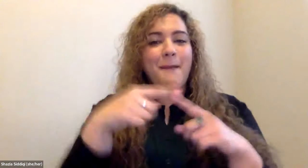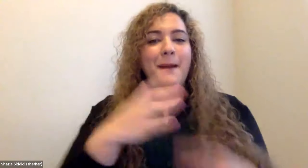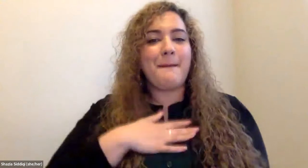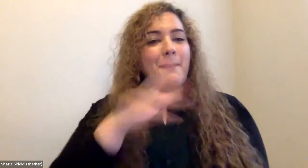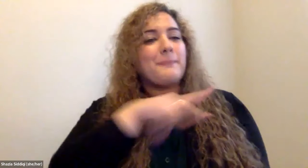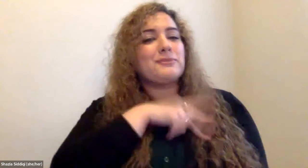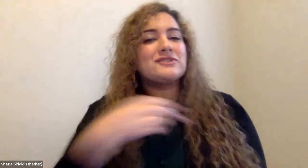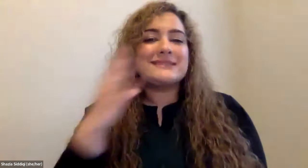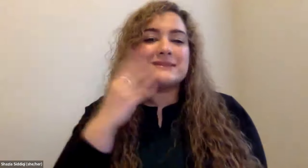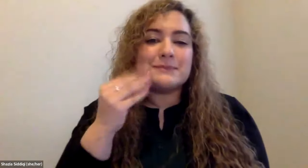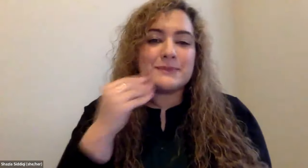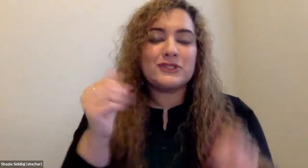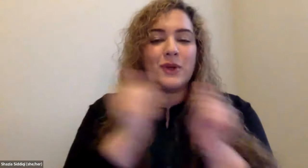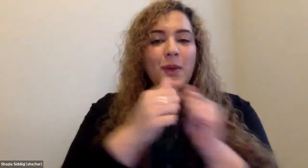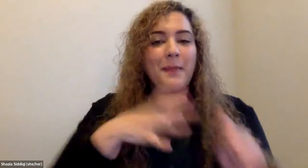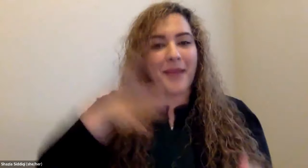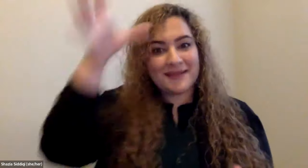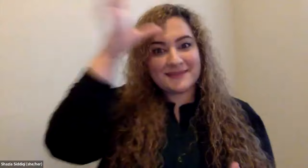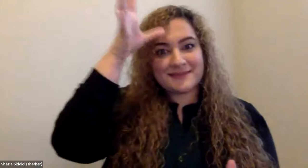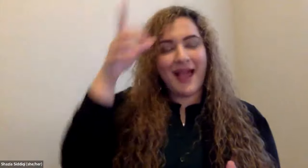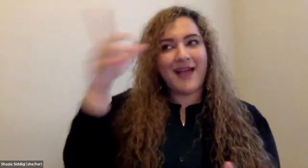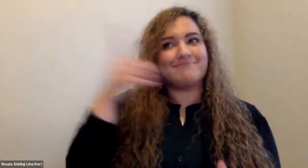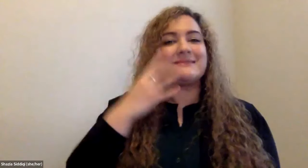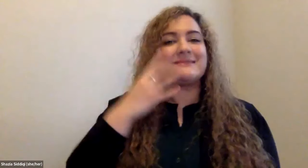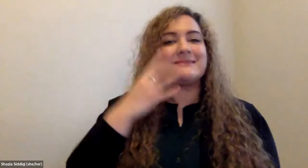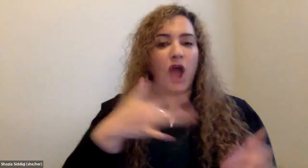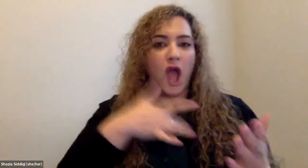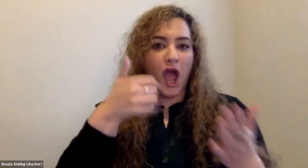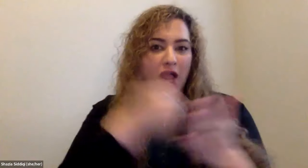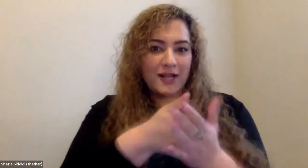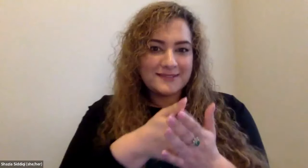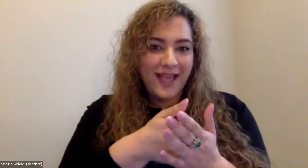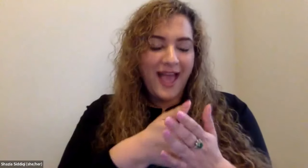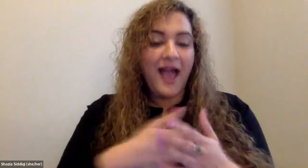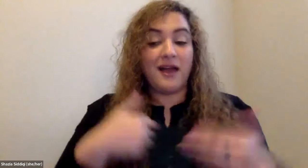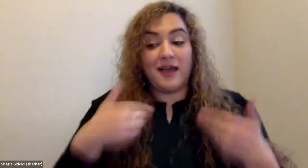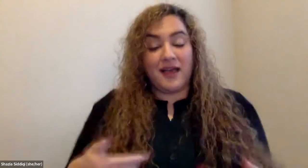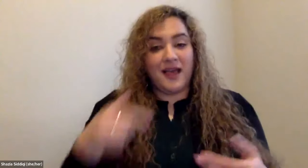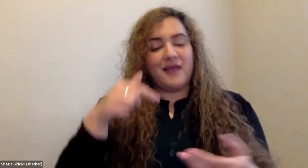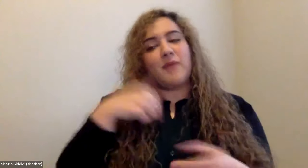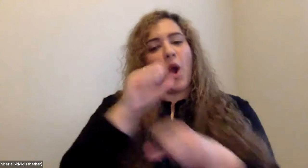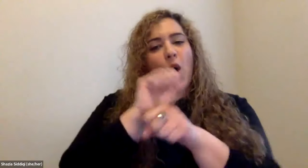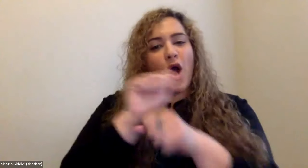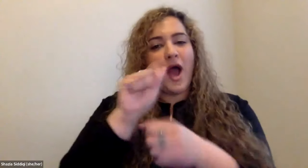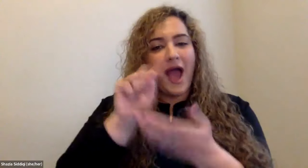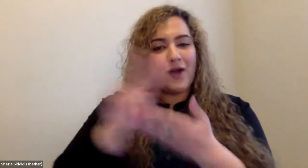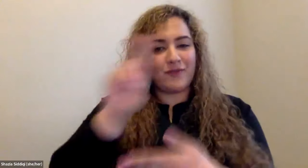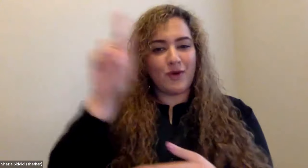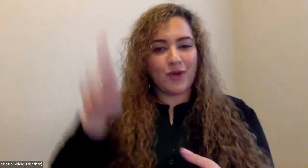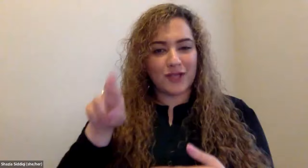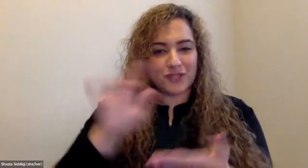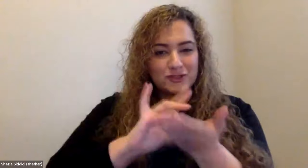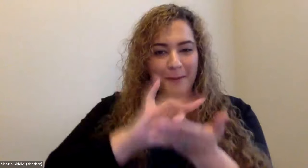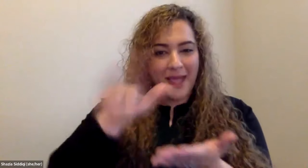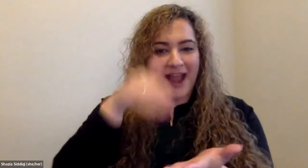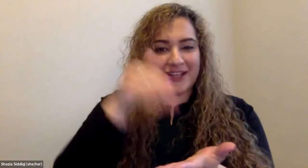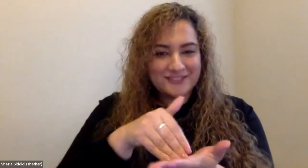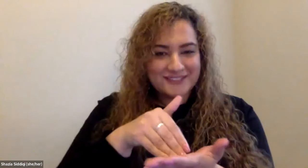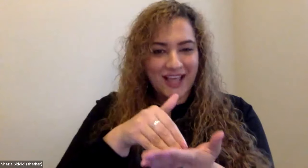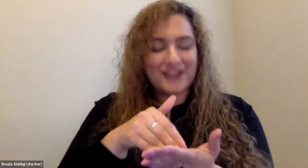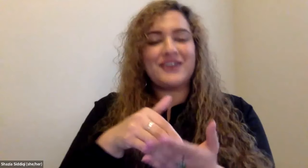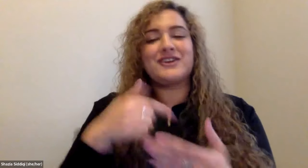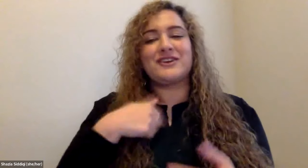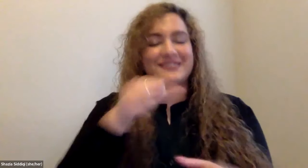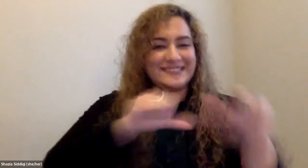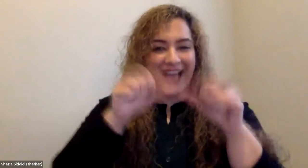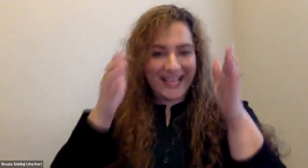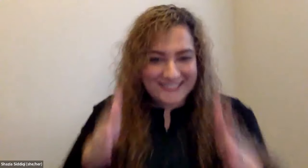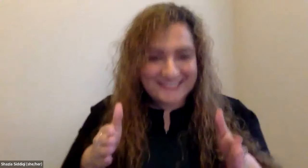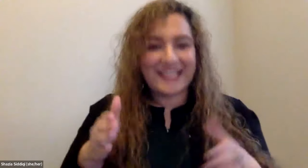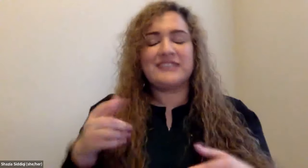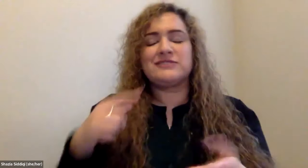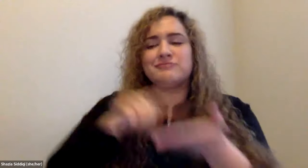Cristine Saunders: And i'm here to talk about a little bit of my personal experience about my father and a heart attack that he had so I used to work at the University of Rochester medical Center.